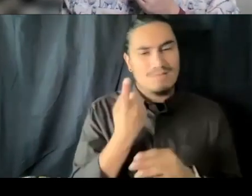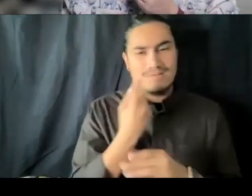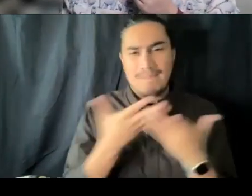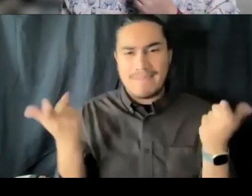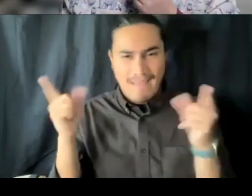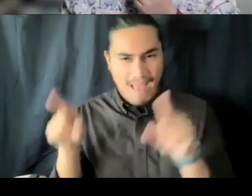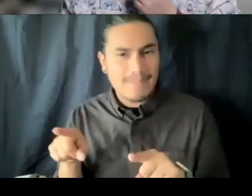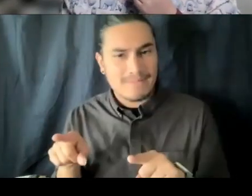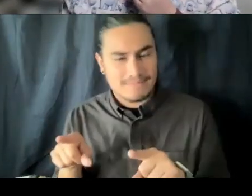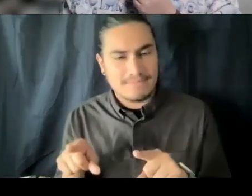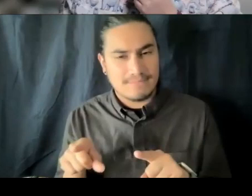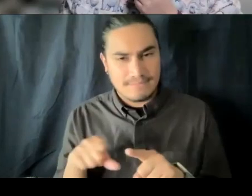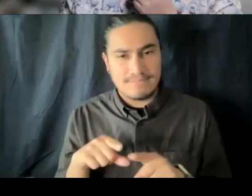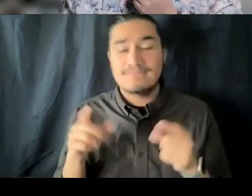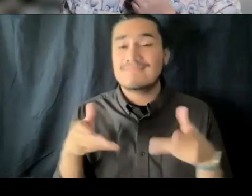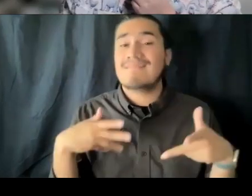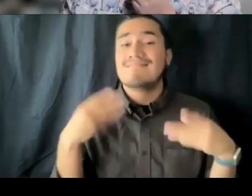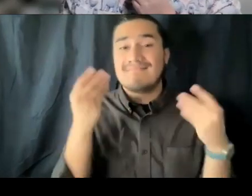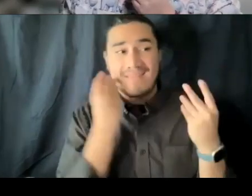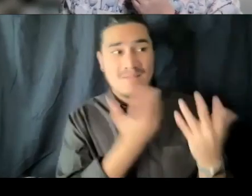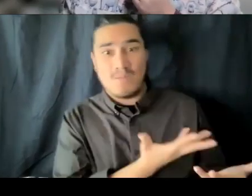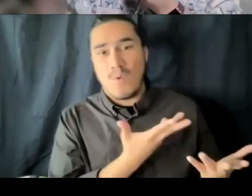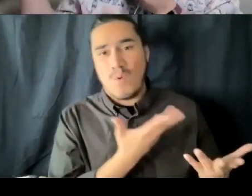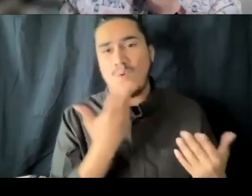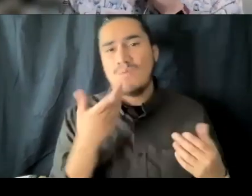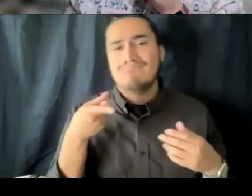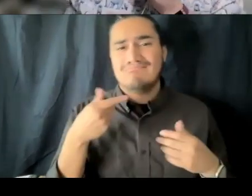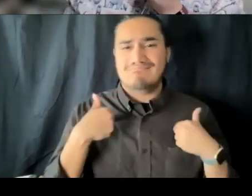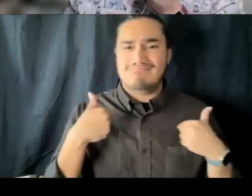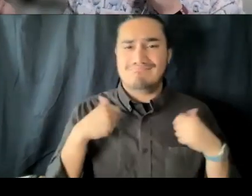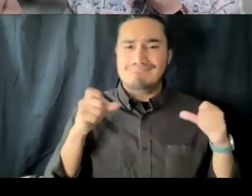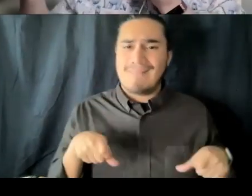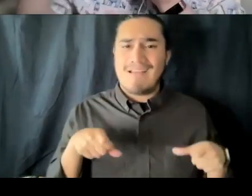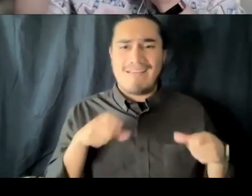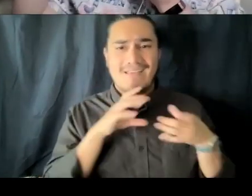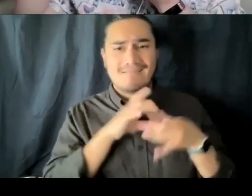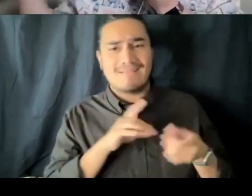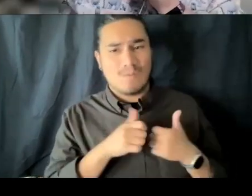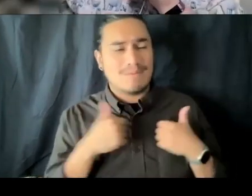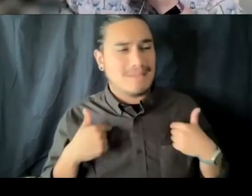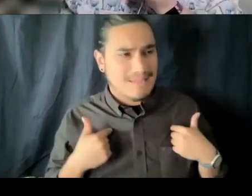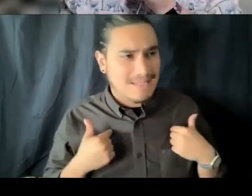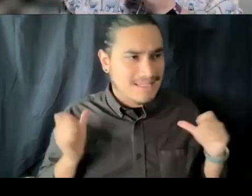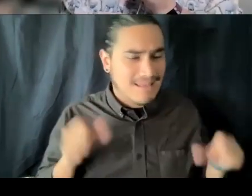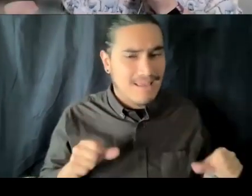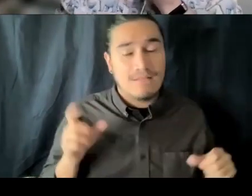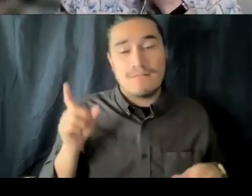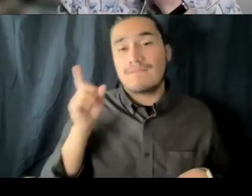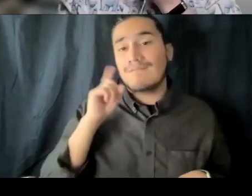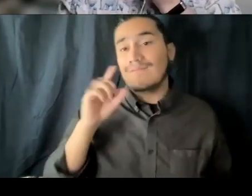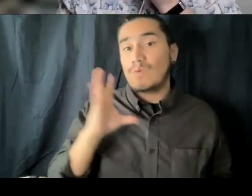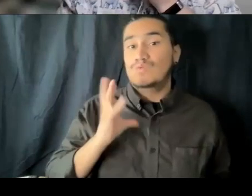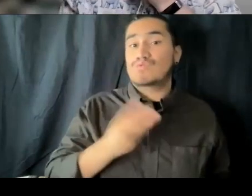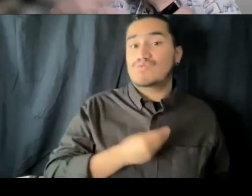and let folks know that you're someone you can talk to both about trans stuff and about, you know, violence,